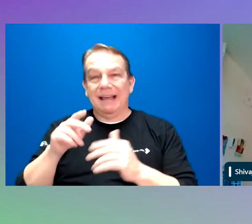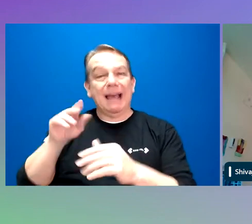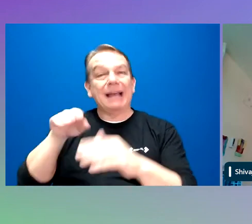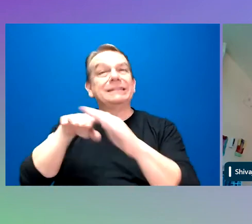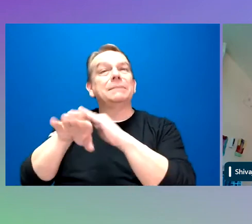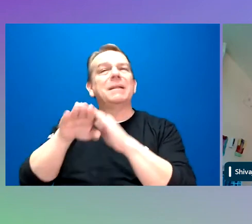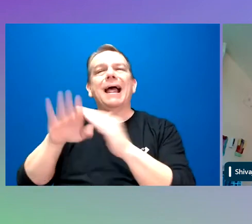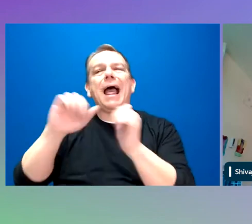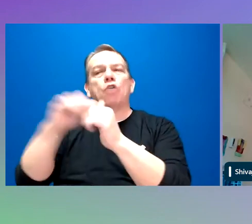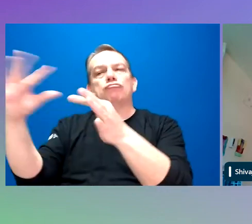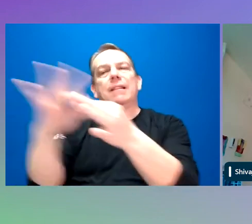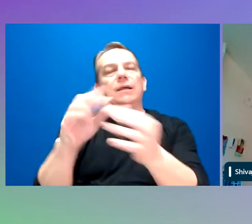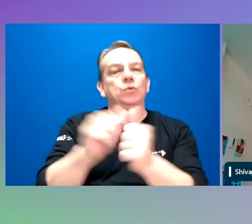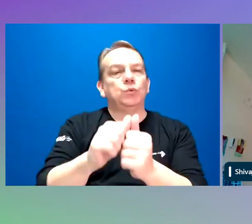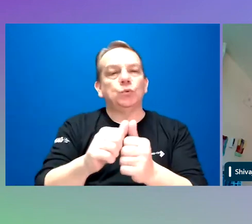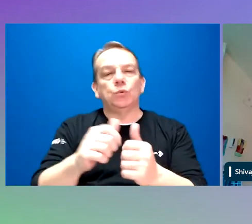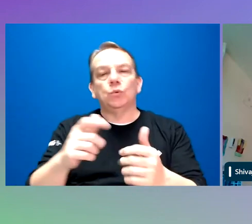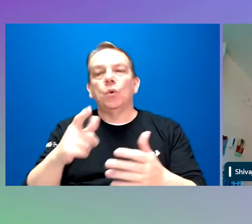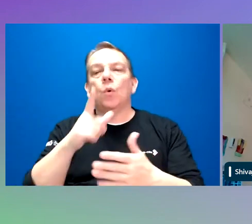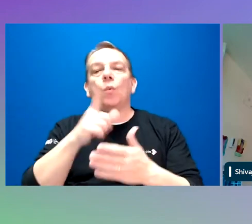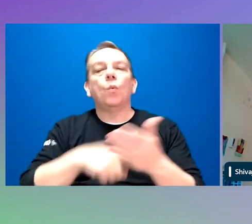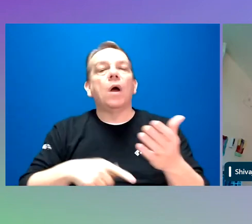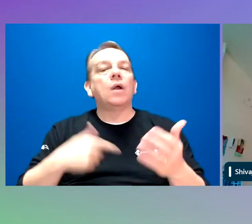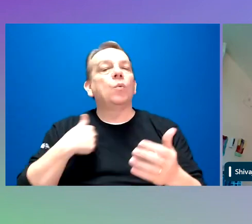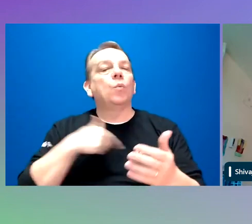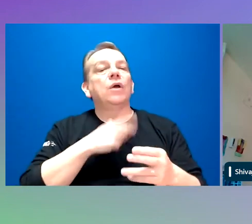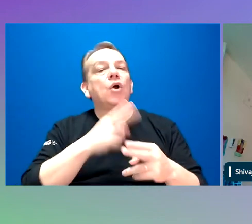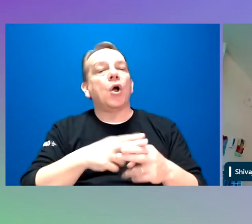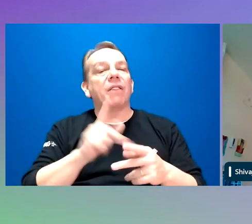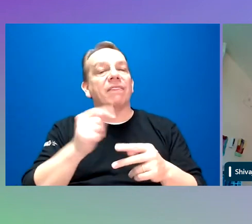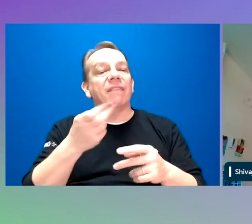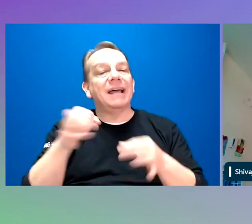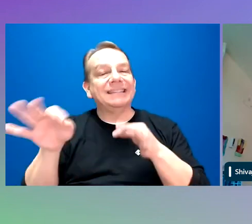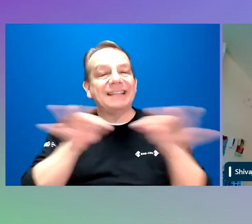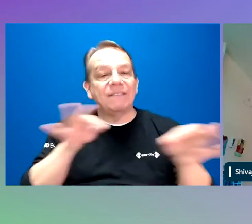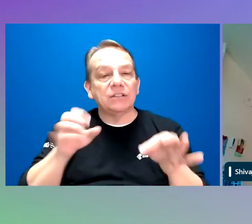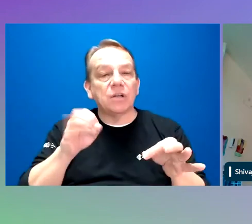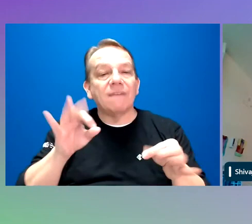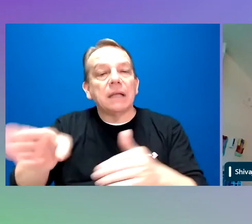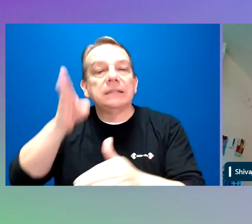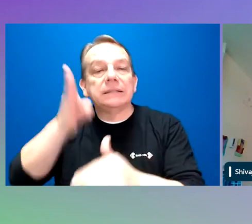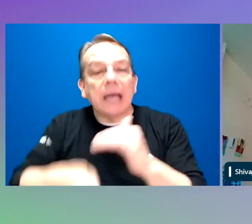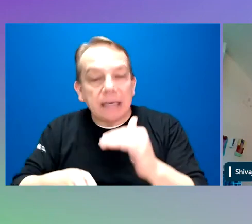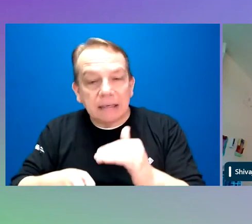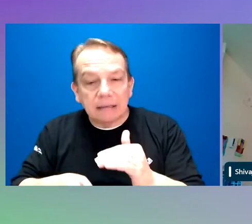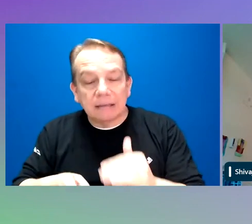to, uh, something we call definition of done. And if they want their product to meet that